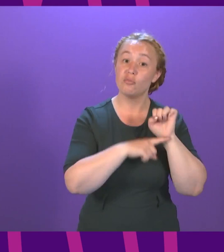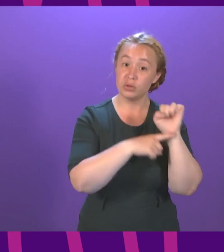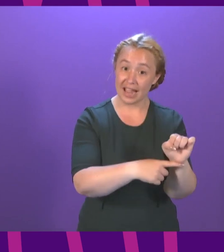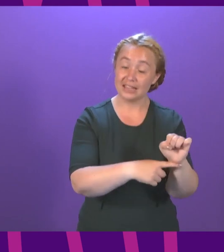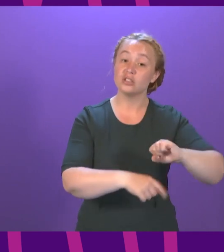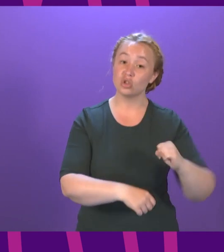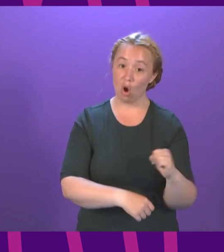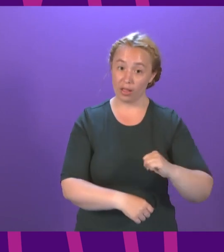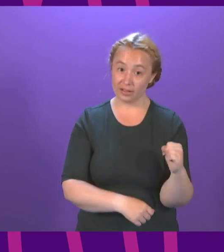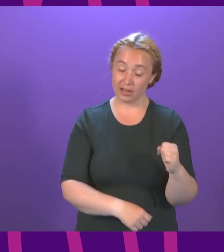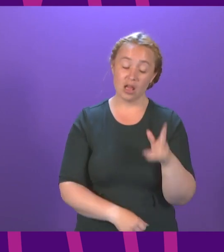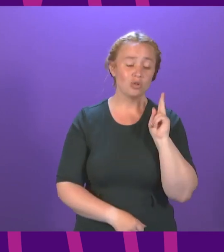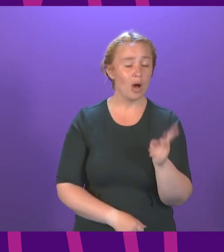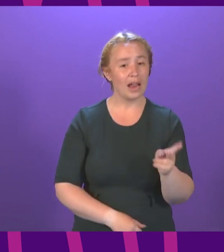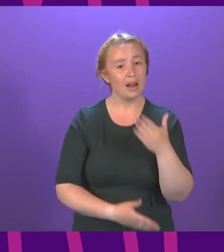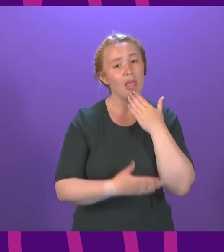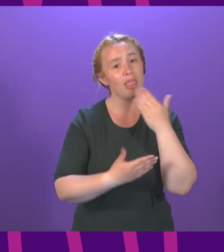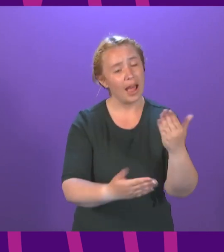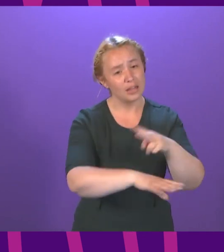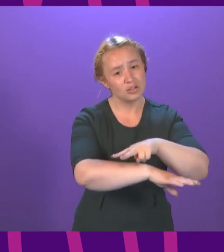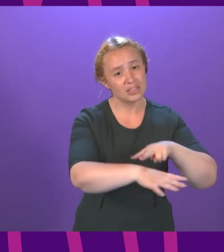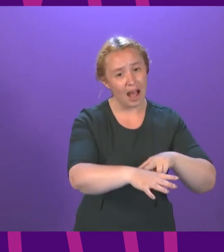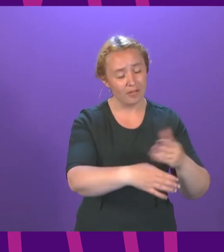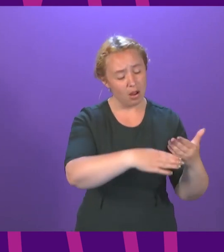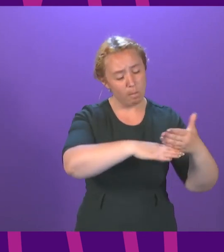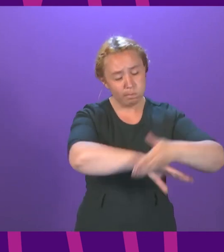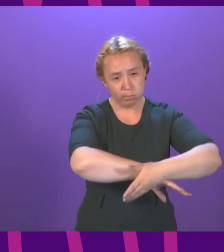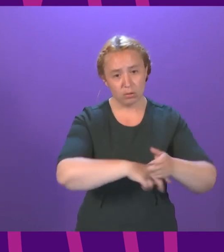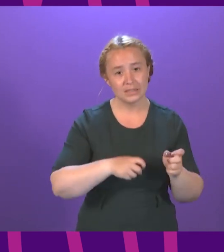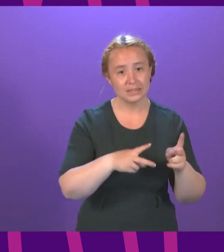I thank all those who are working so hard in that system across the country.